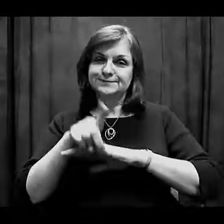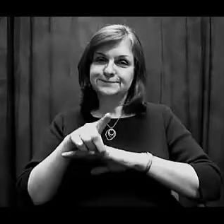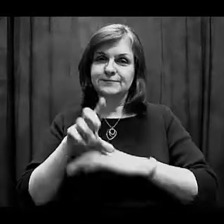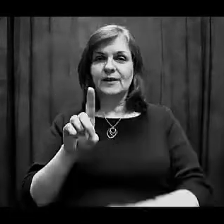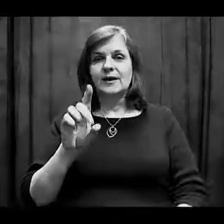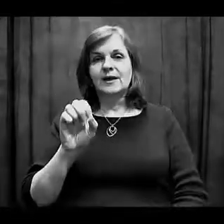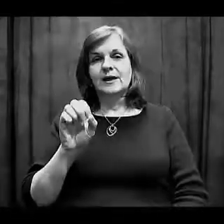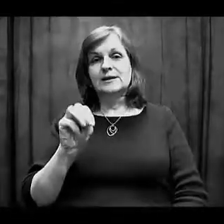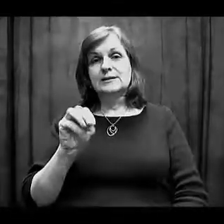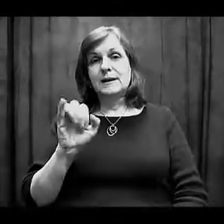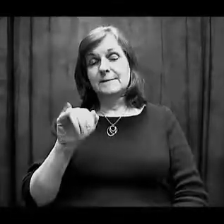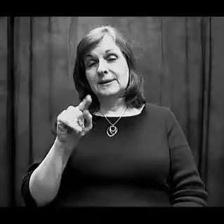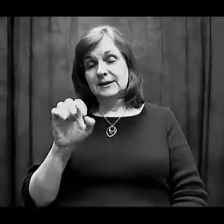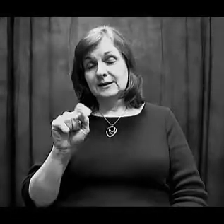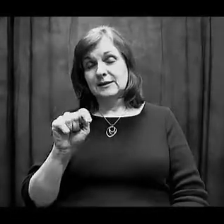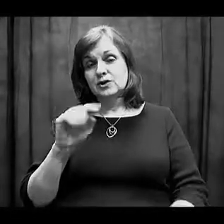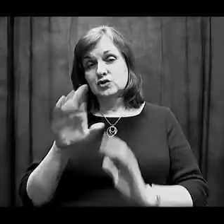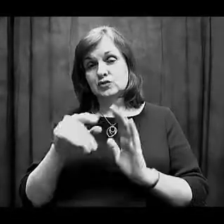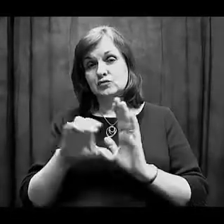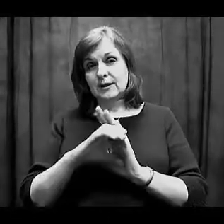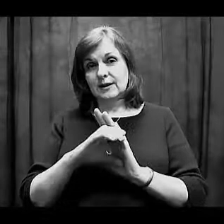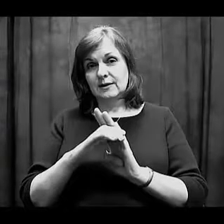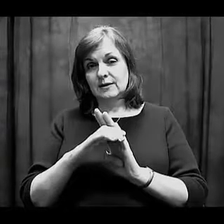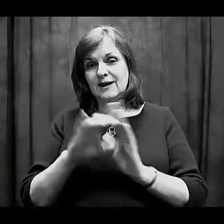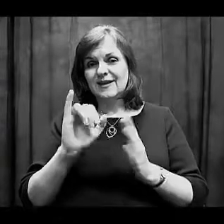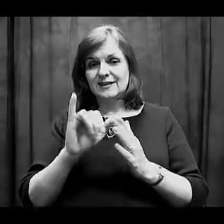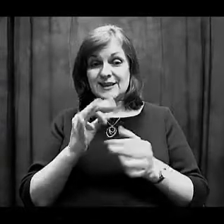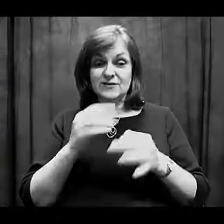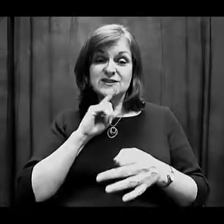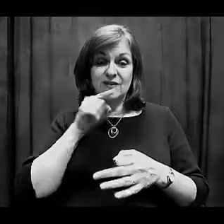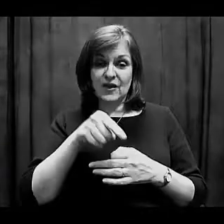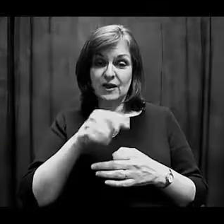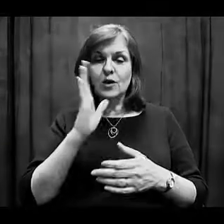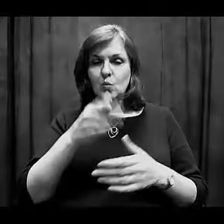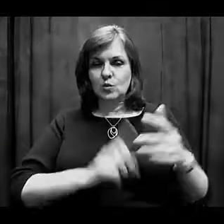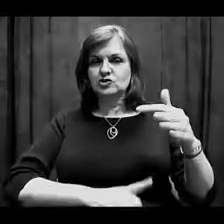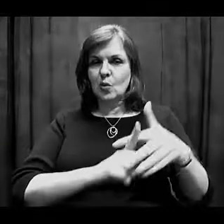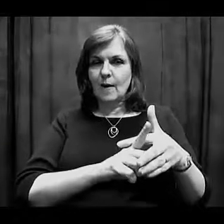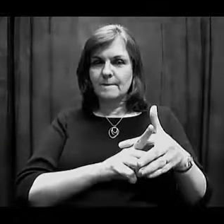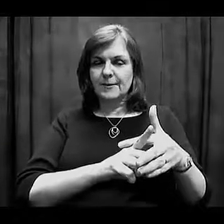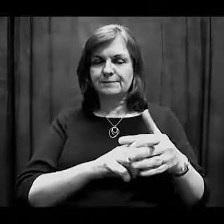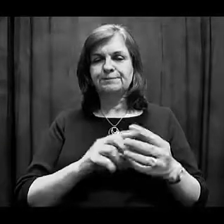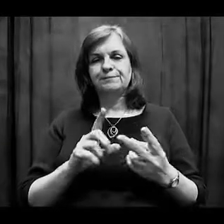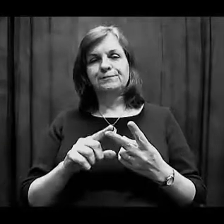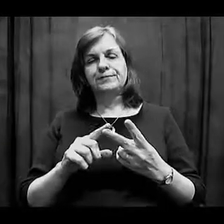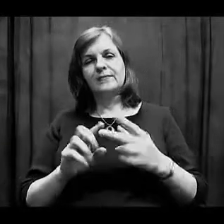that's what's going to show up if its present a recessive trait is a little different